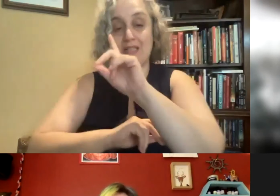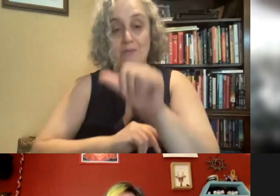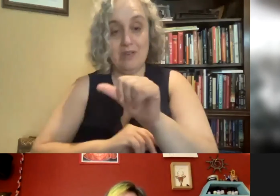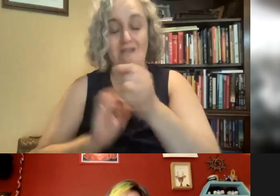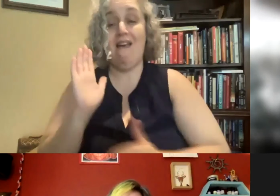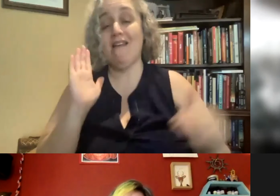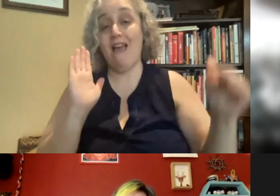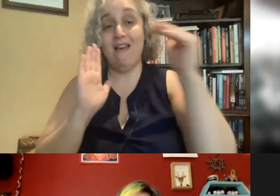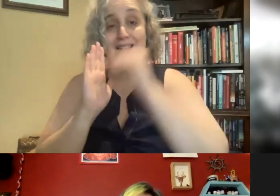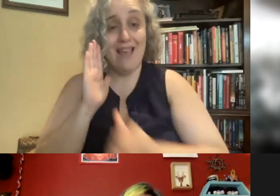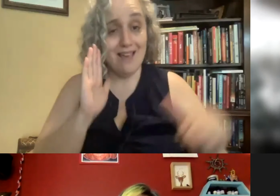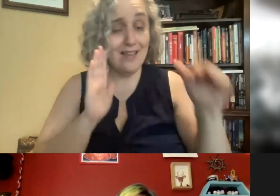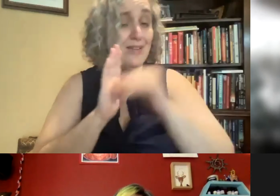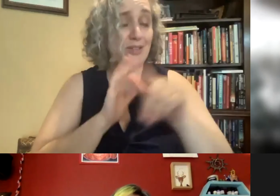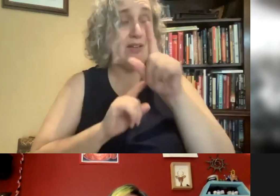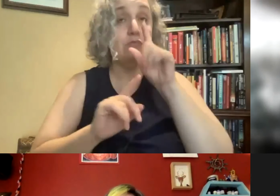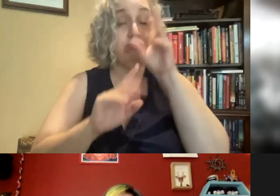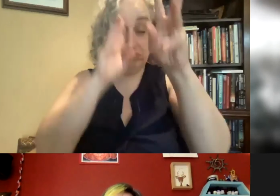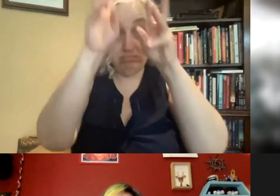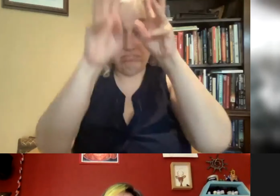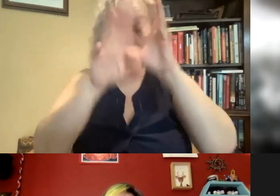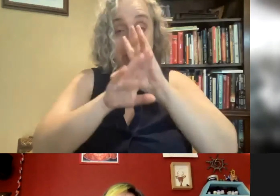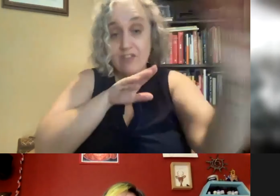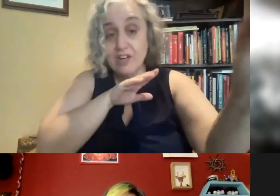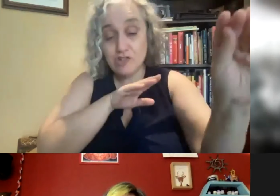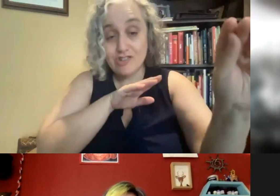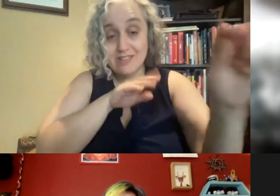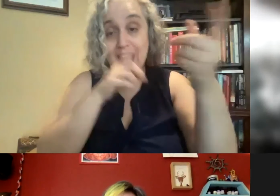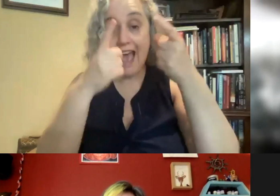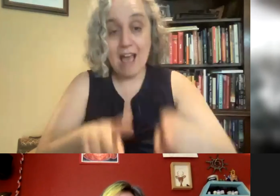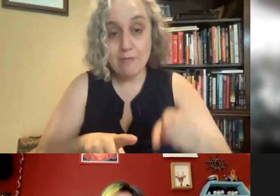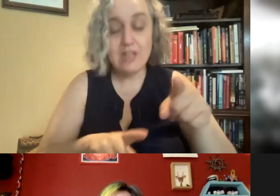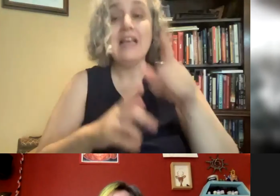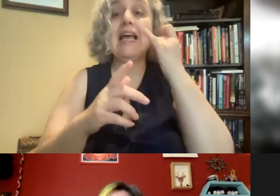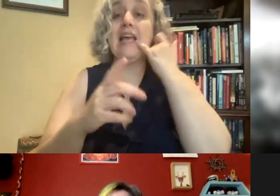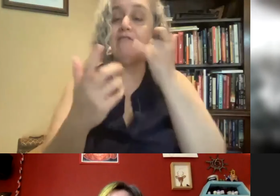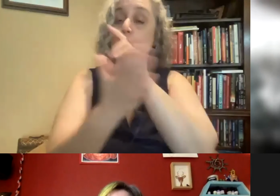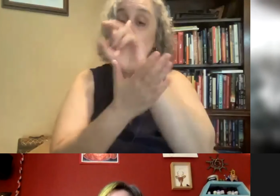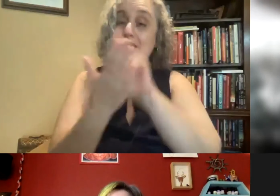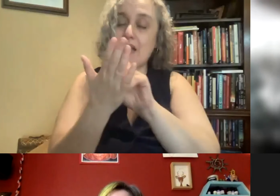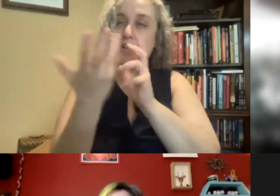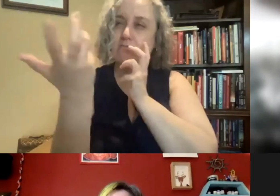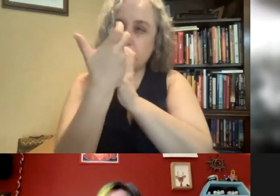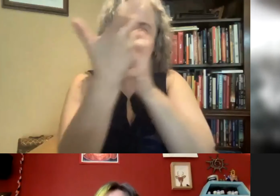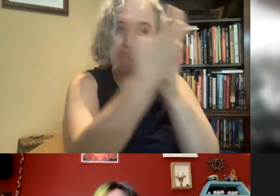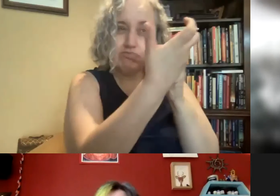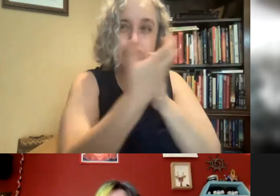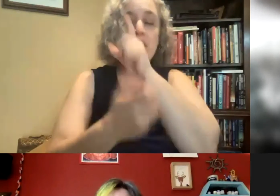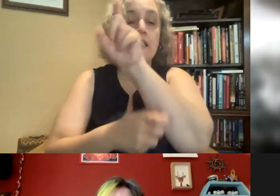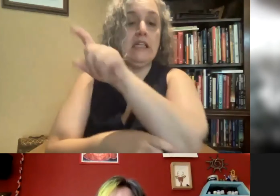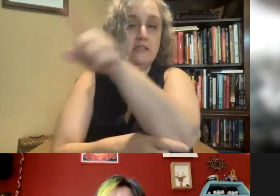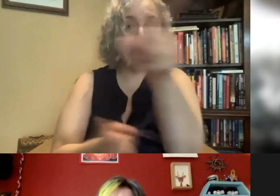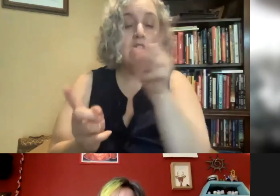how many innovations happen when you really design for people with disabilities.